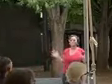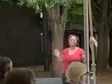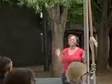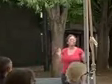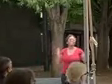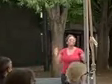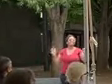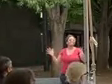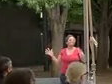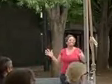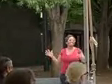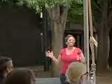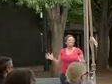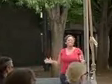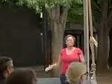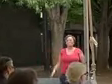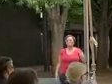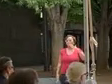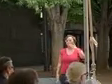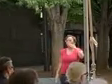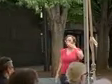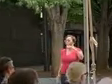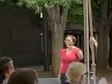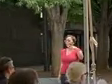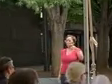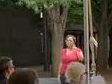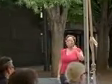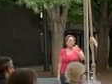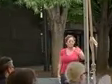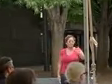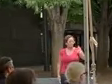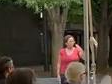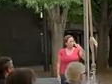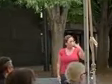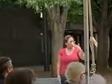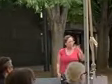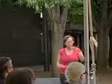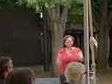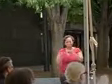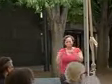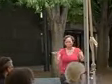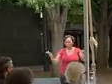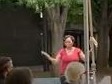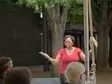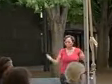CONGRESSWOMAN ELEANOR HOLMES NORTON: Thank you, Peter and thank you, ladies and gentlemen,